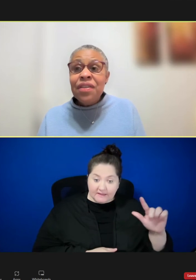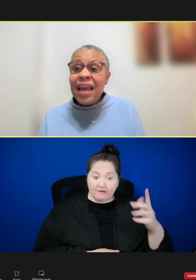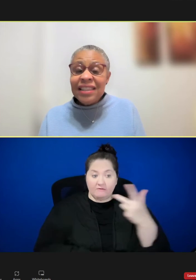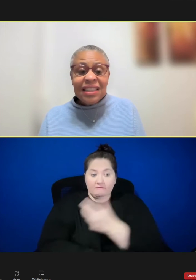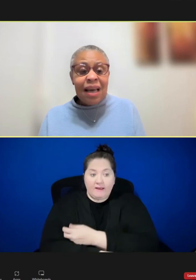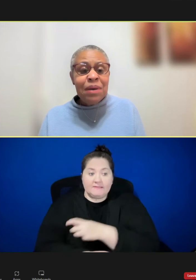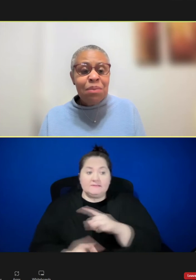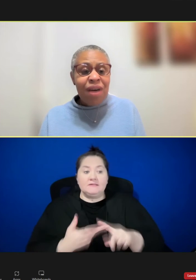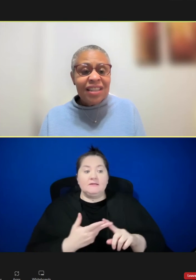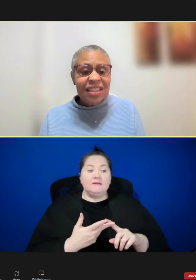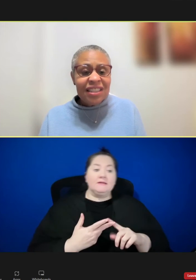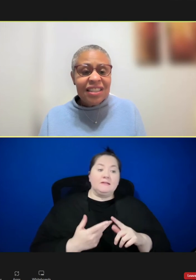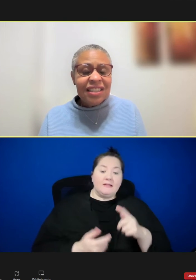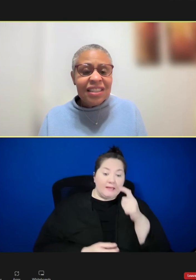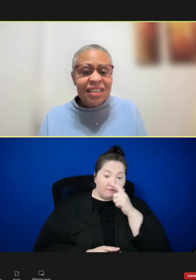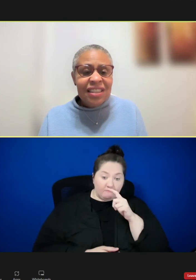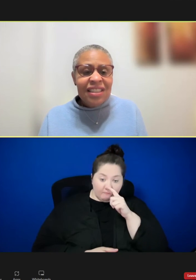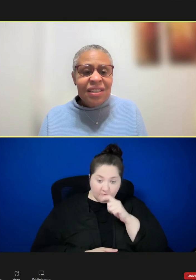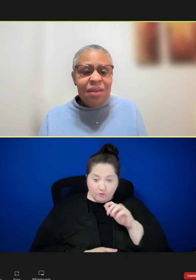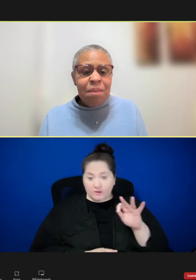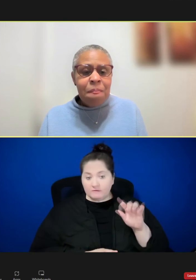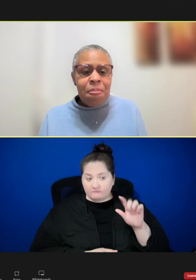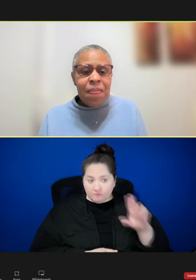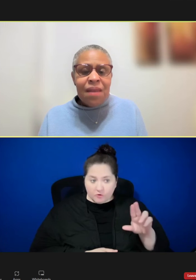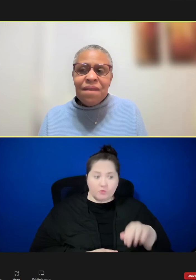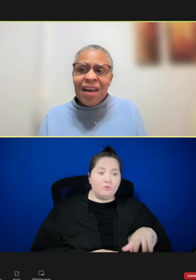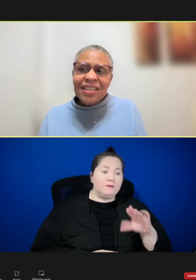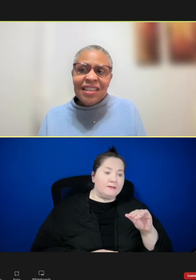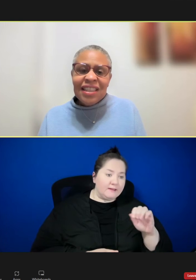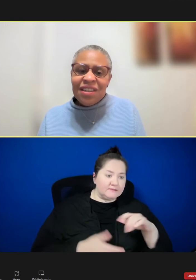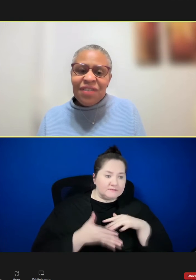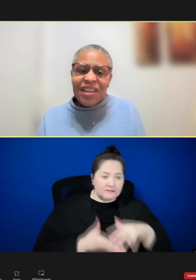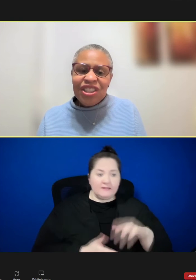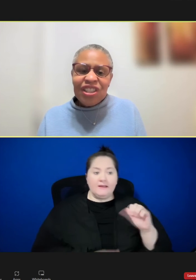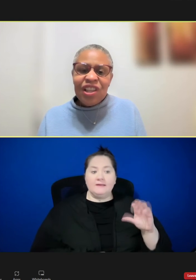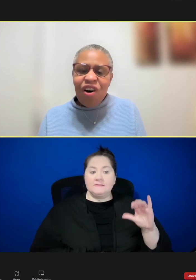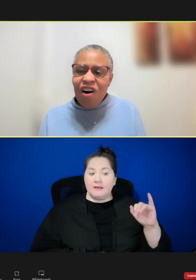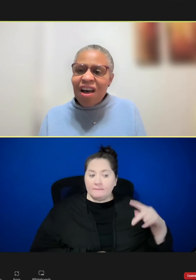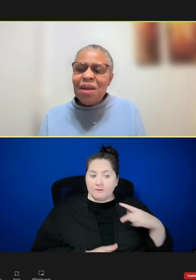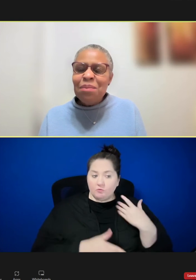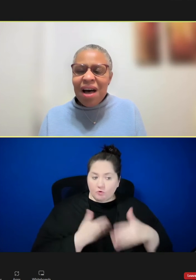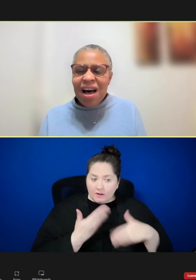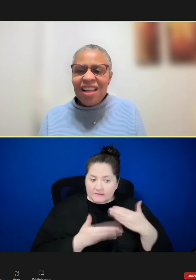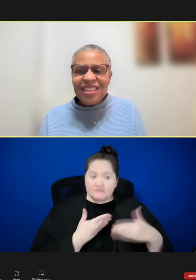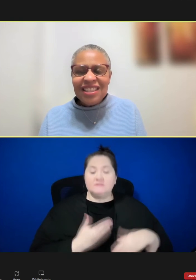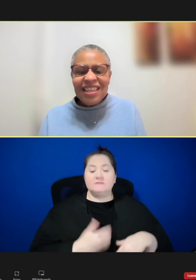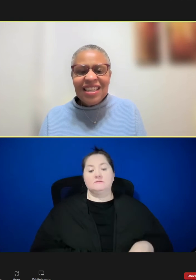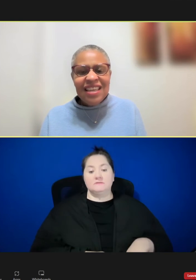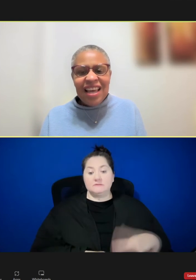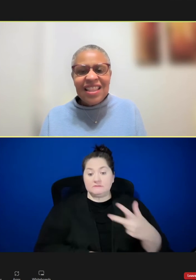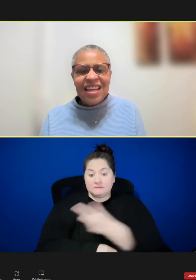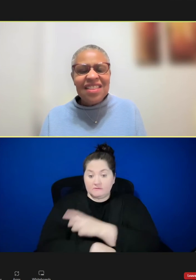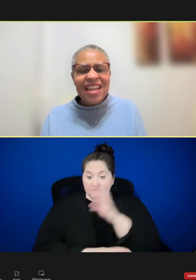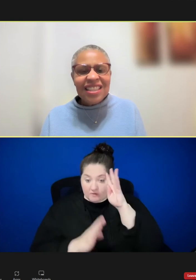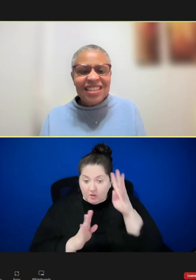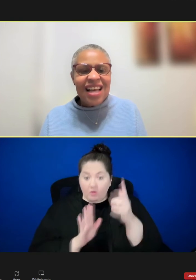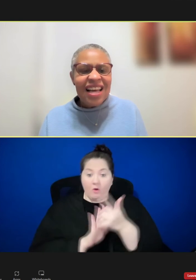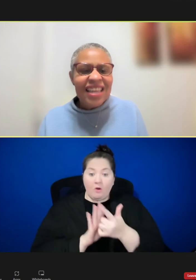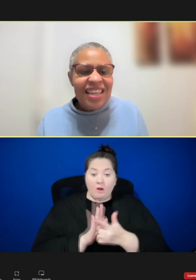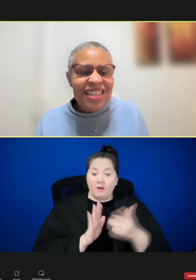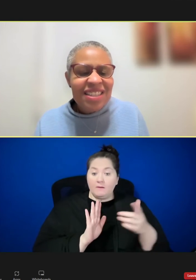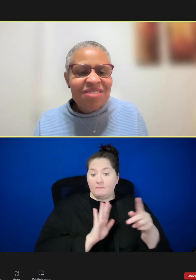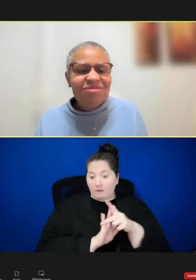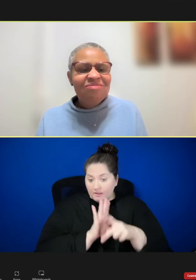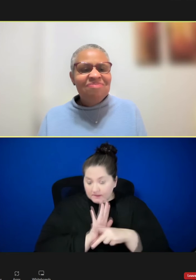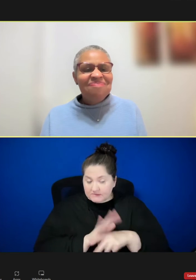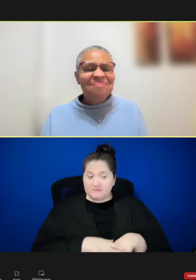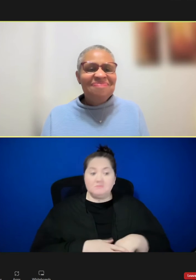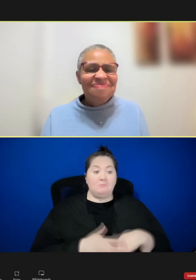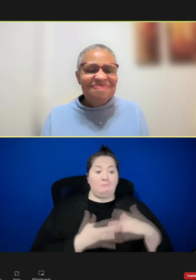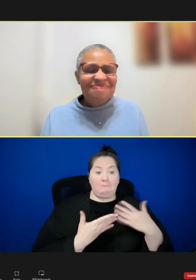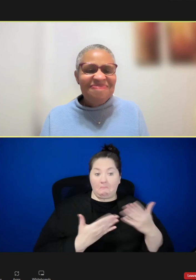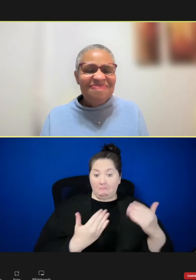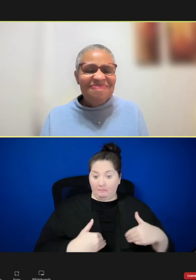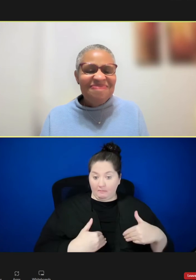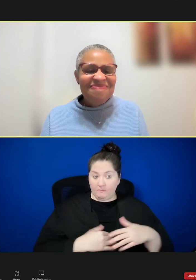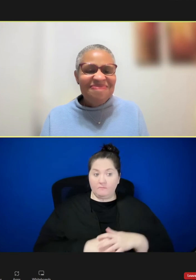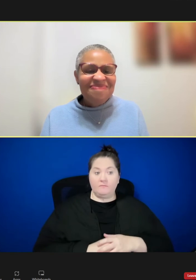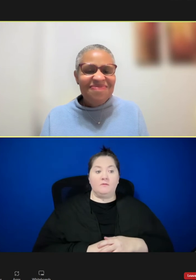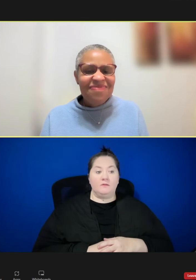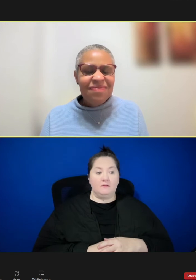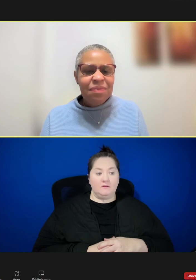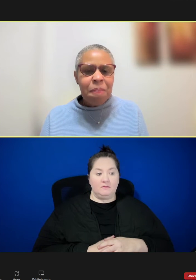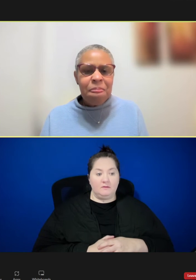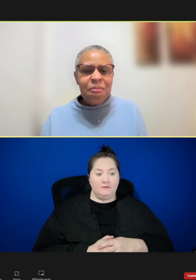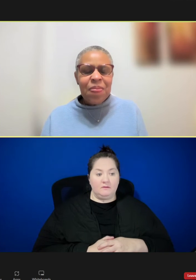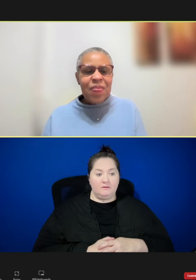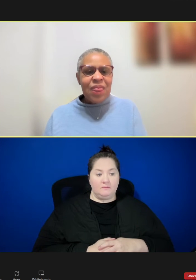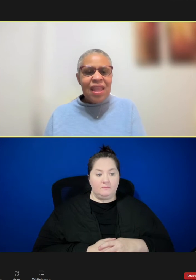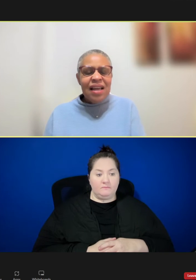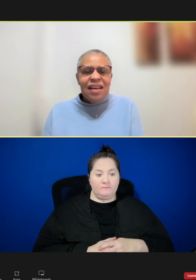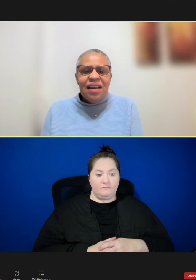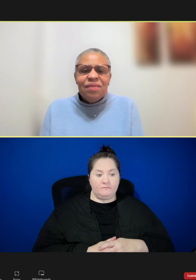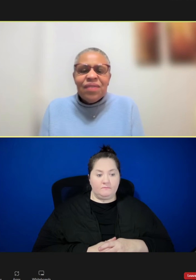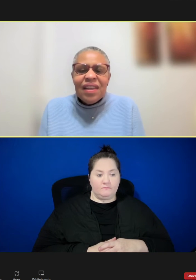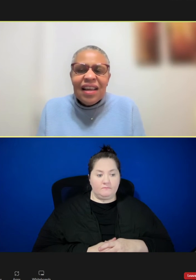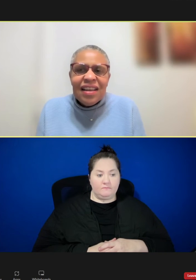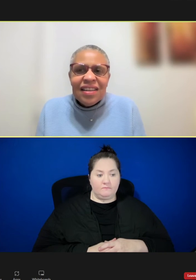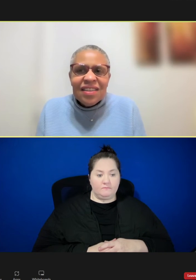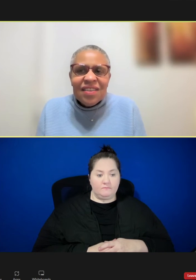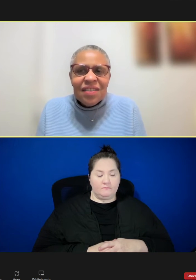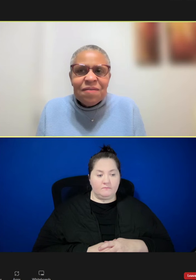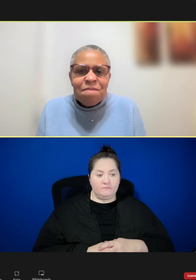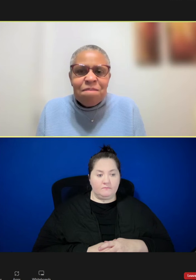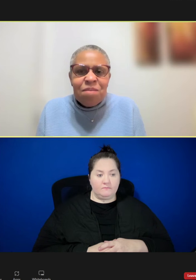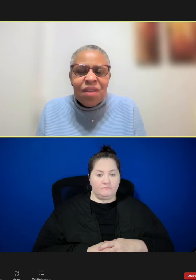the ACIP processes, vaccine innovation law and policy. And then on the next slide. The